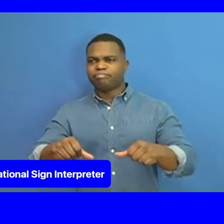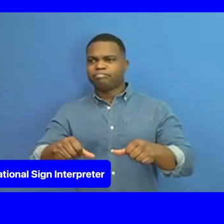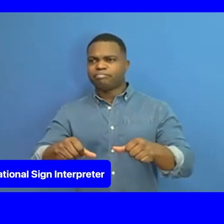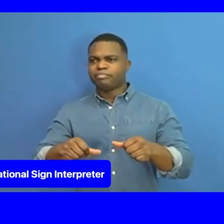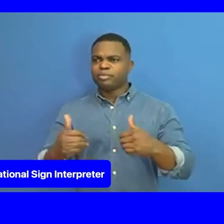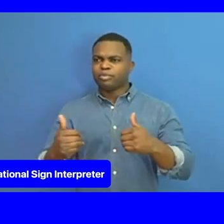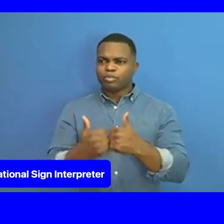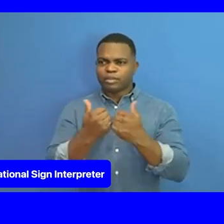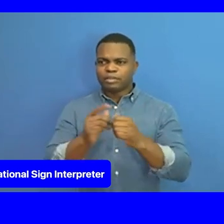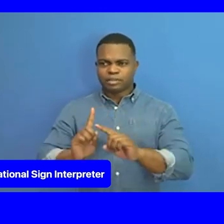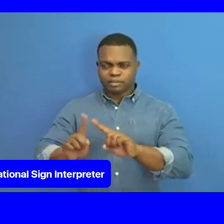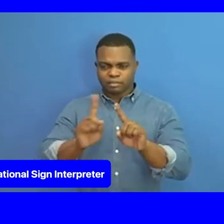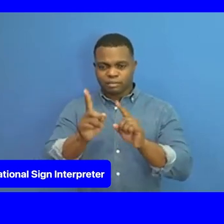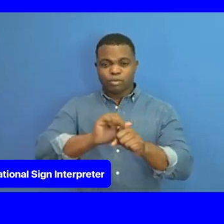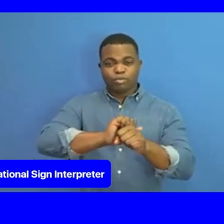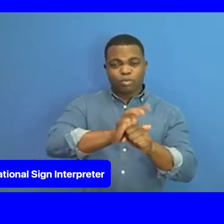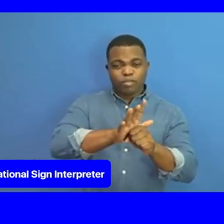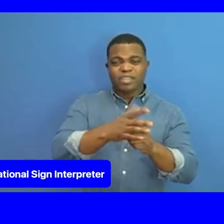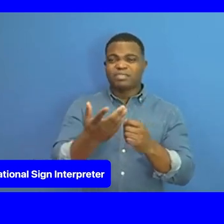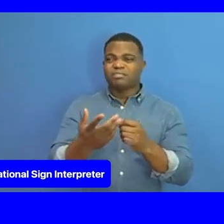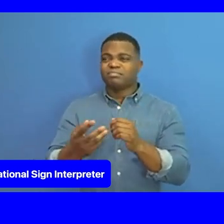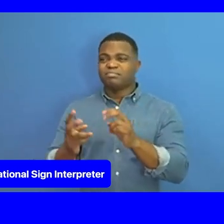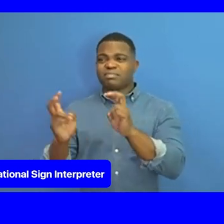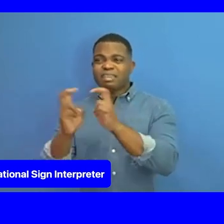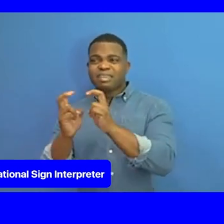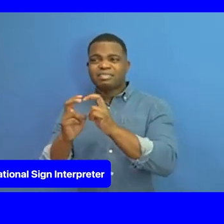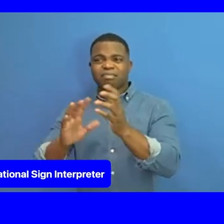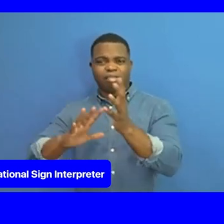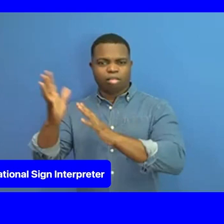overall losses of revenue going beyond 70%